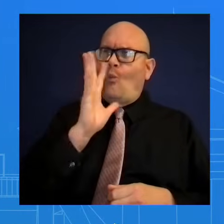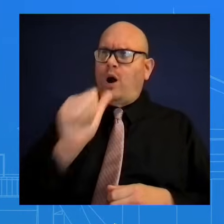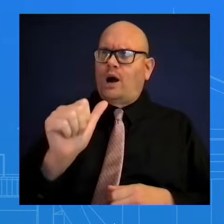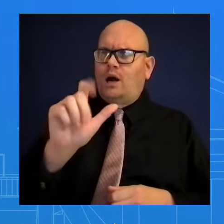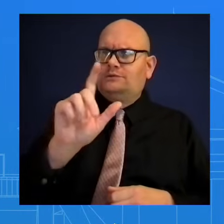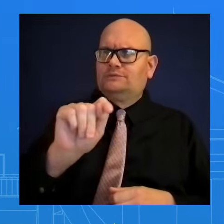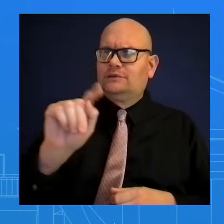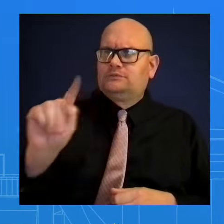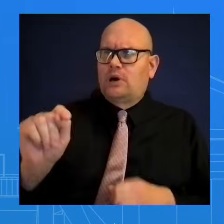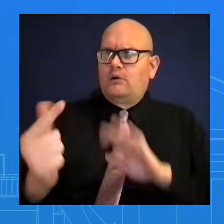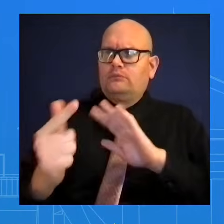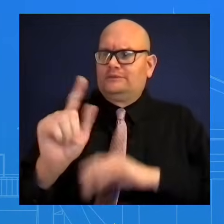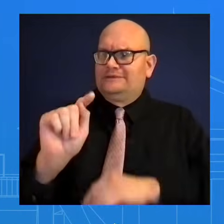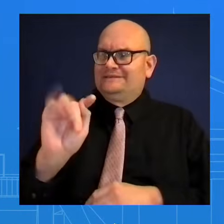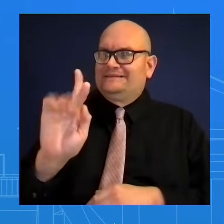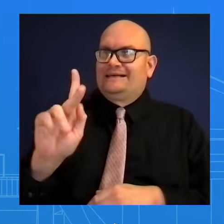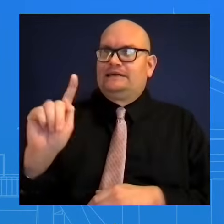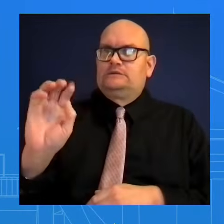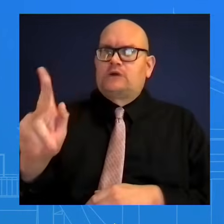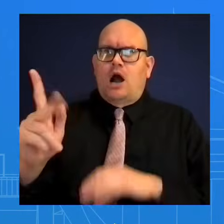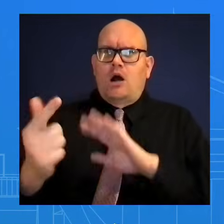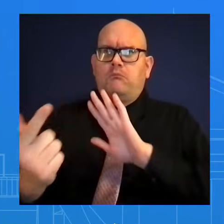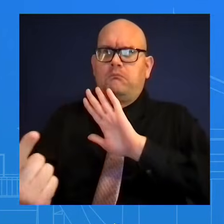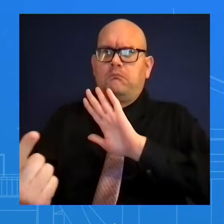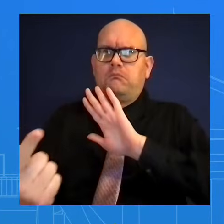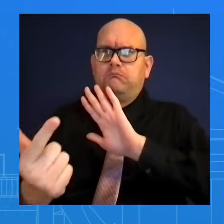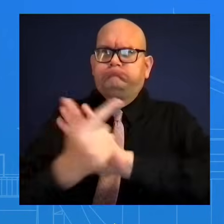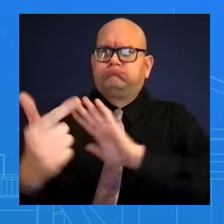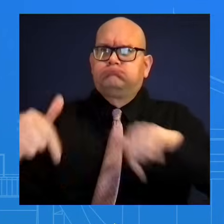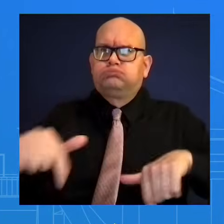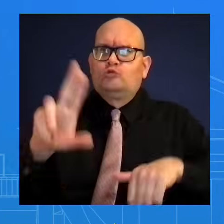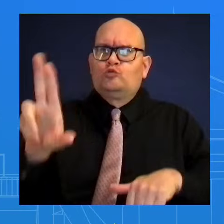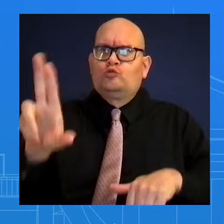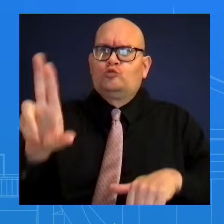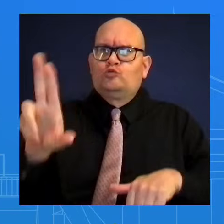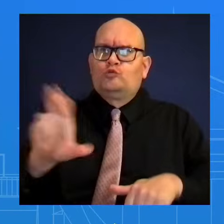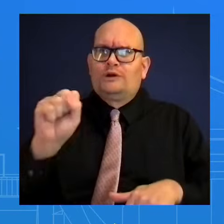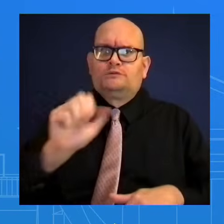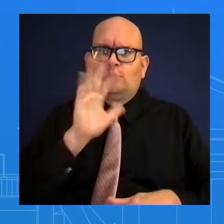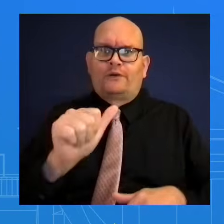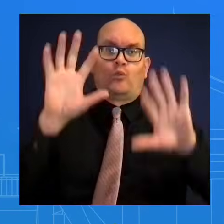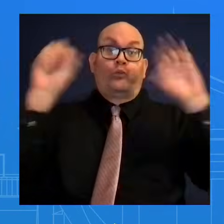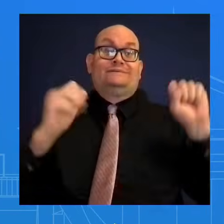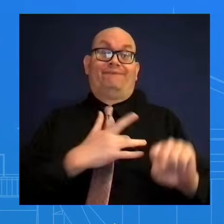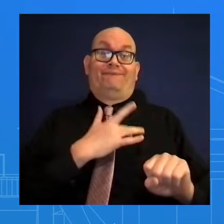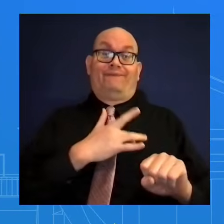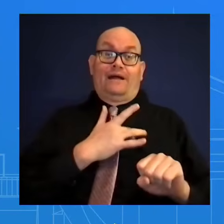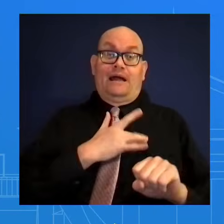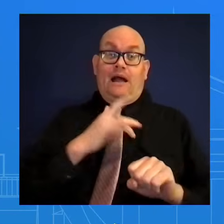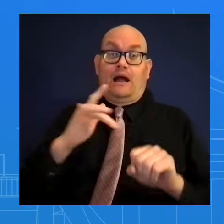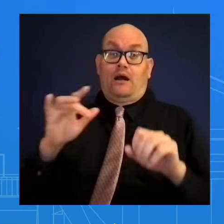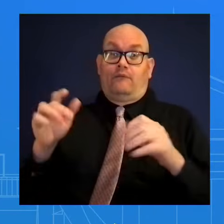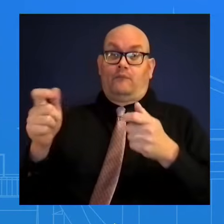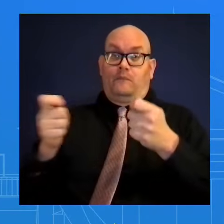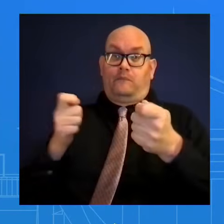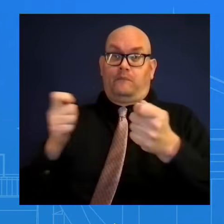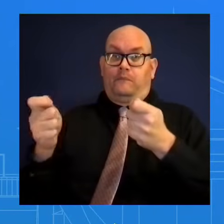And so the President thinks it's an important issue to deal with, but I just don't have anything else to add beyond that. Go ahead, Kristen. The Press: Thank you, Karine.